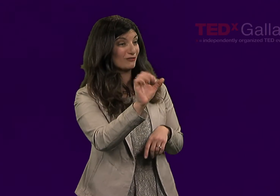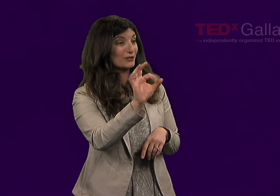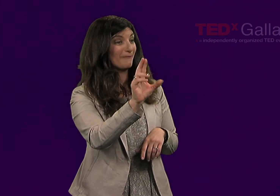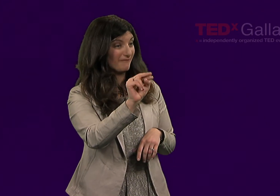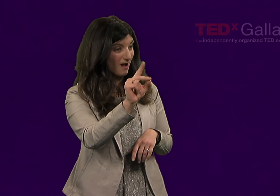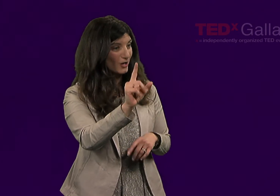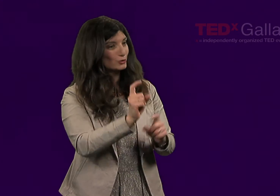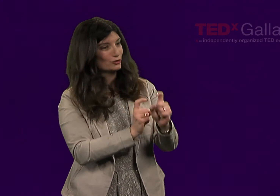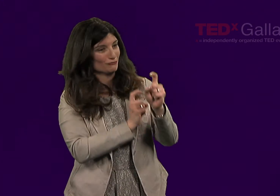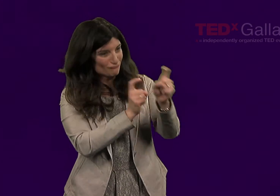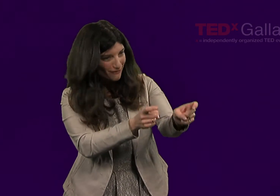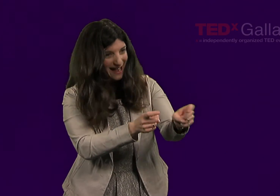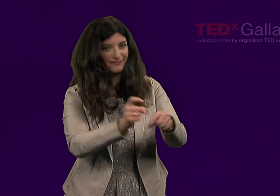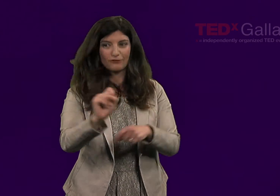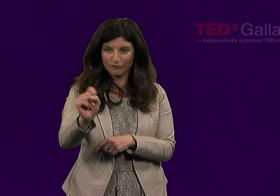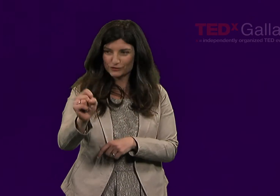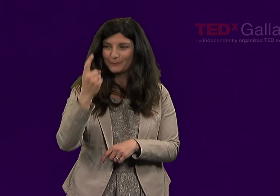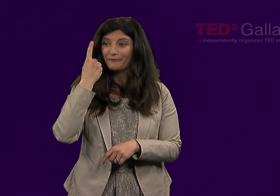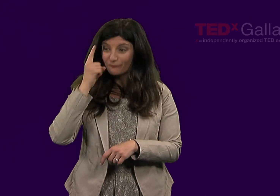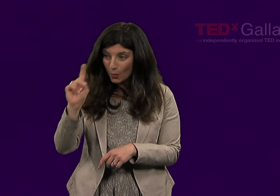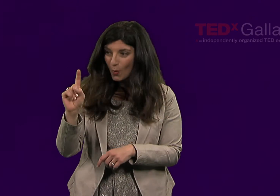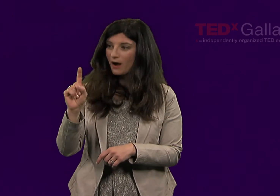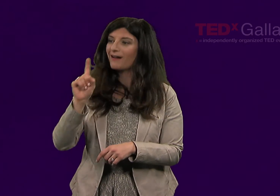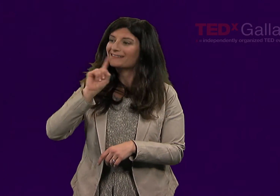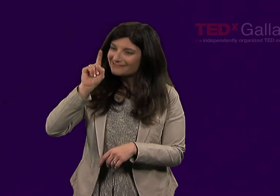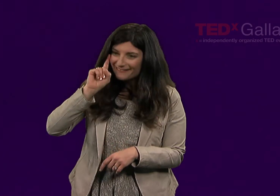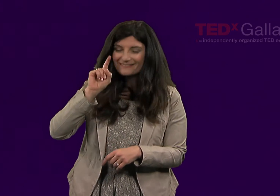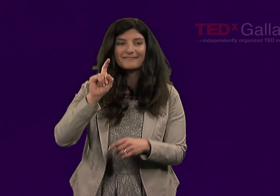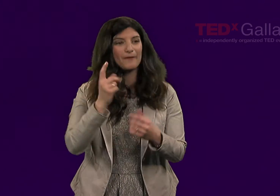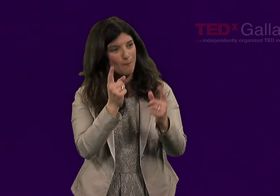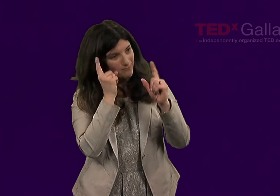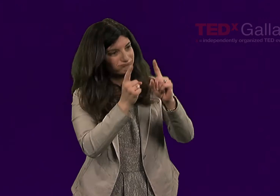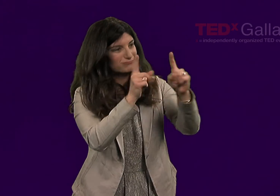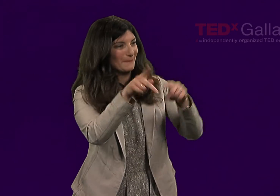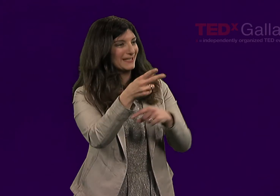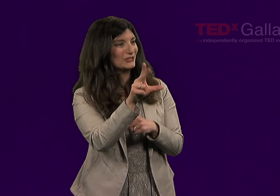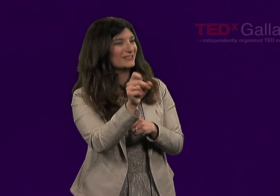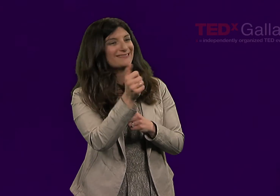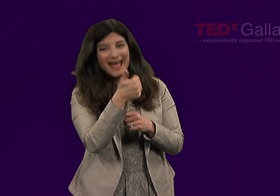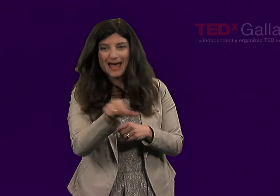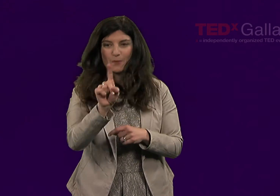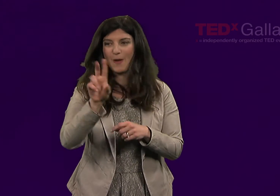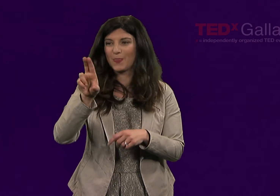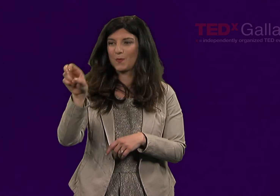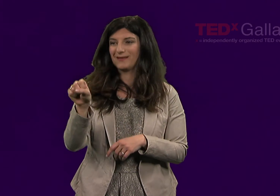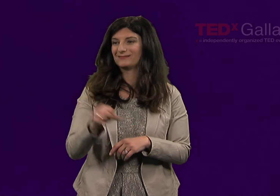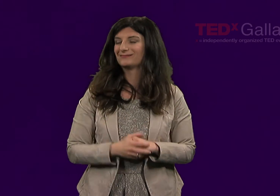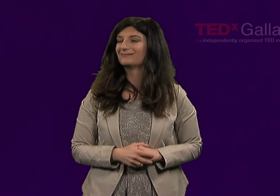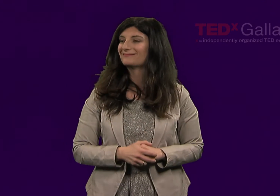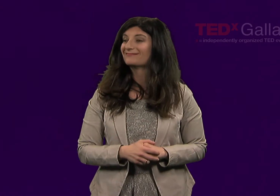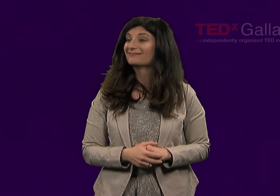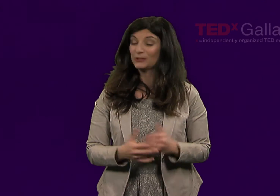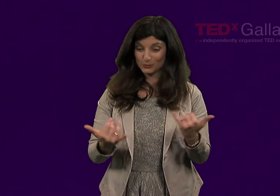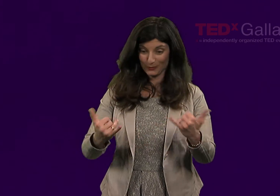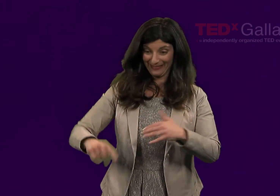And as a result, established a scholarship fund, grants being made available to deaf individuals who were seeking a doctoral program anywhere in the US.